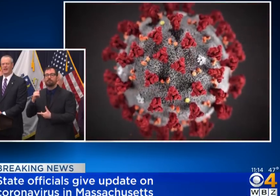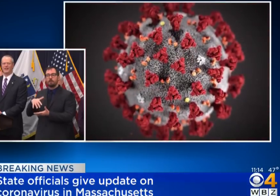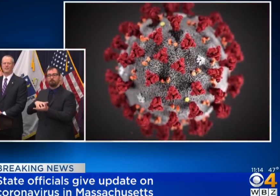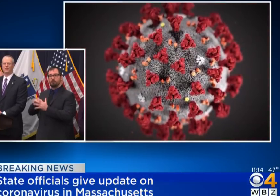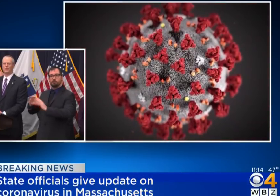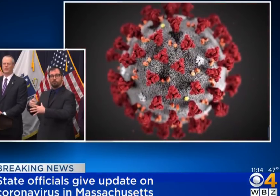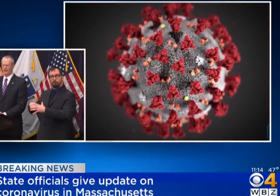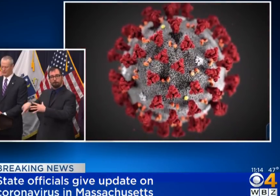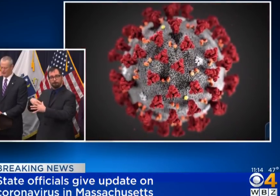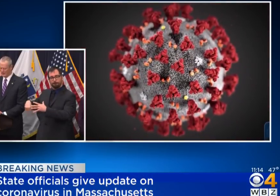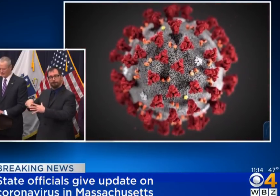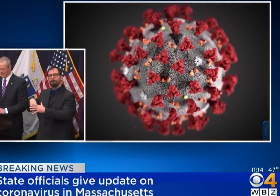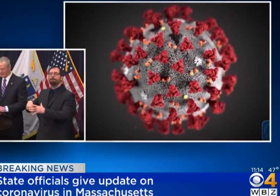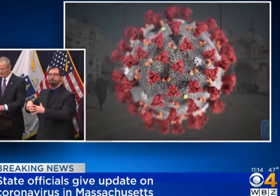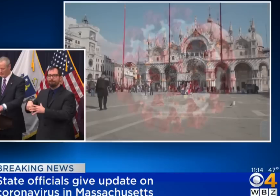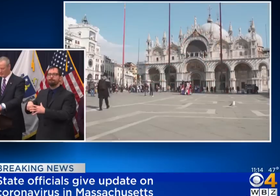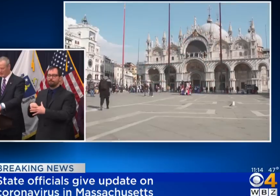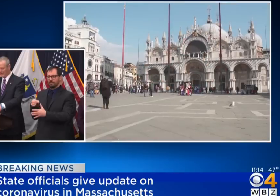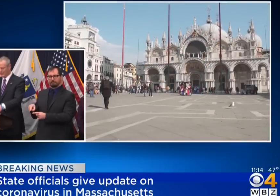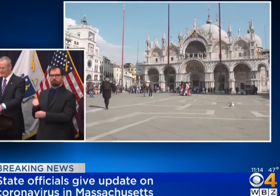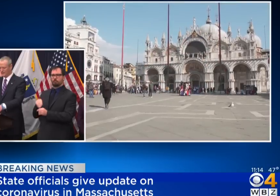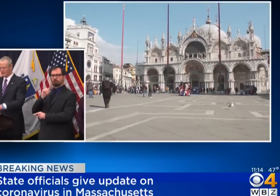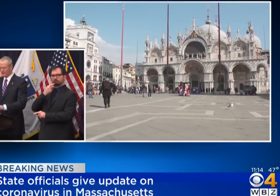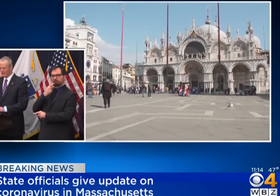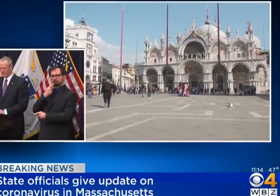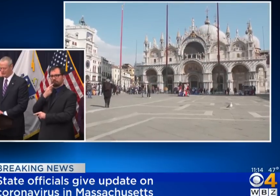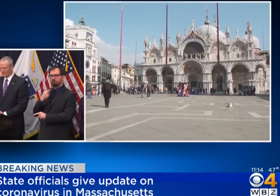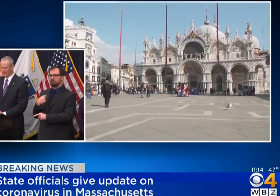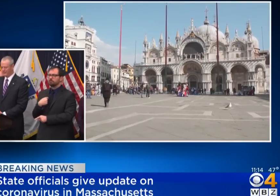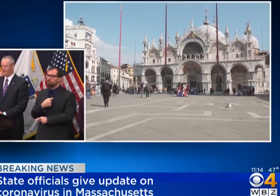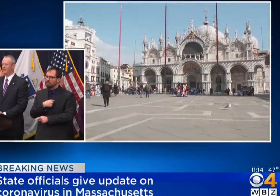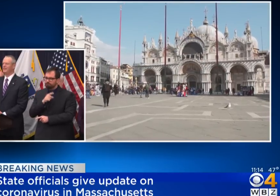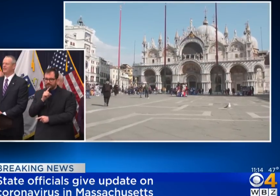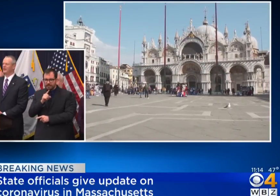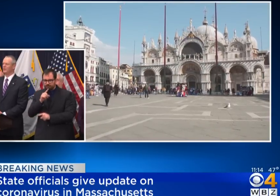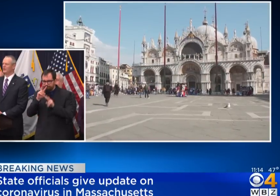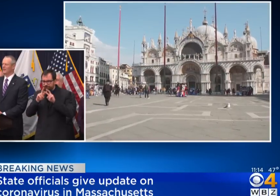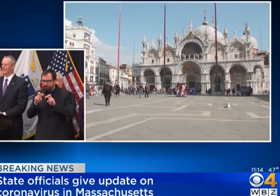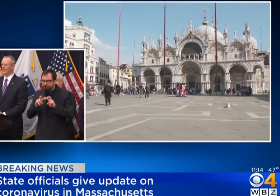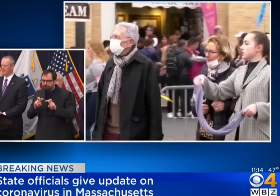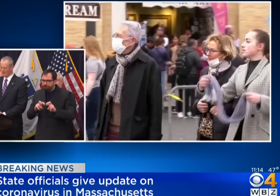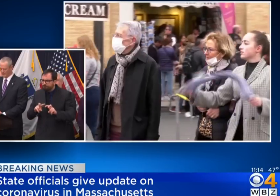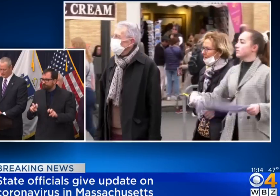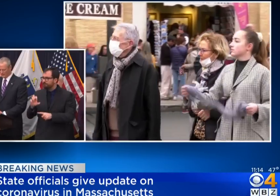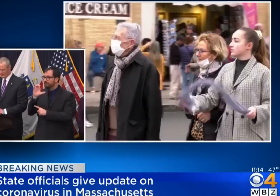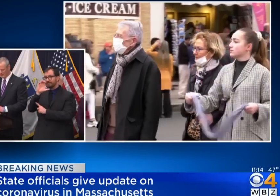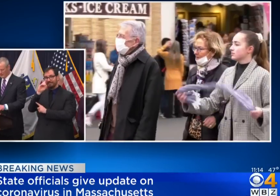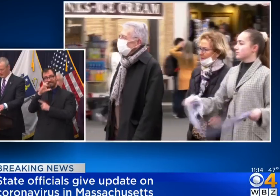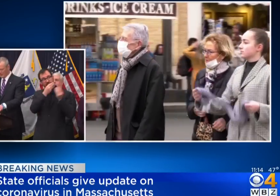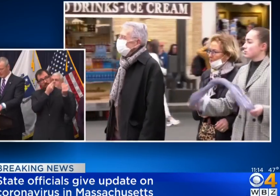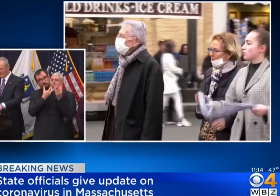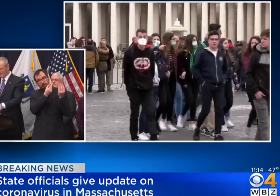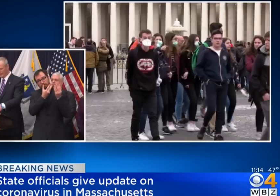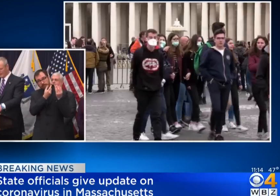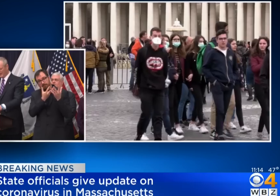CONDITIONS AND FOR SENIOR CITIZENS. OUR ADMINISTRATION IS WORKING WITH THE FEDERAL GOVERNMENT TO ANALYZE THE FACTS, USE THE GUIDANCE OF THE WORLD HEALTH